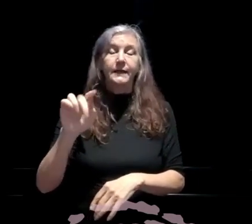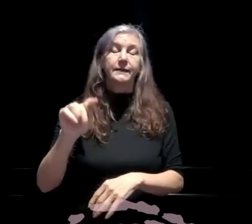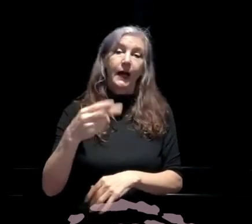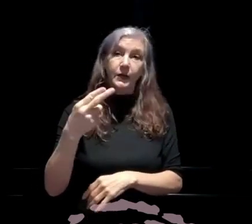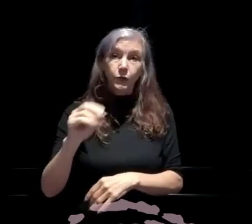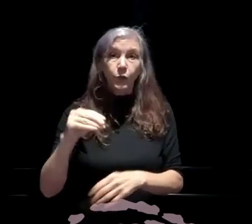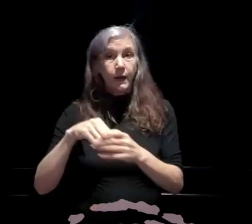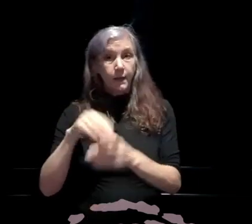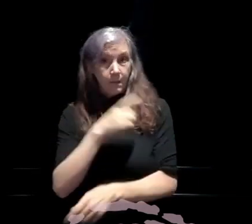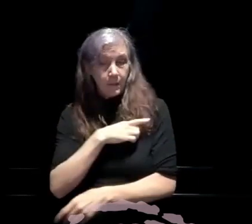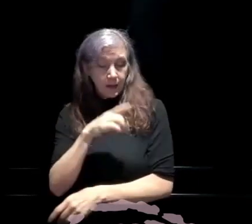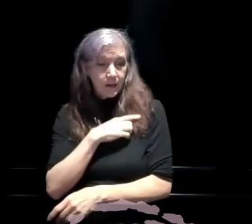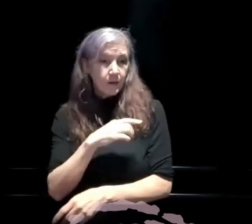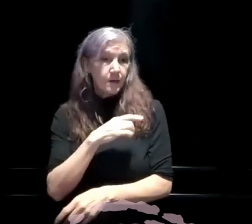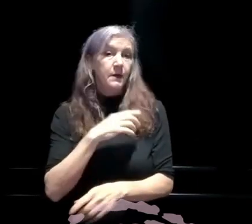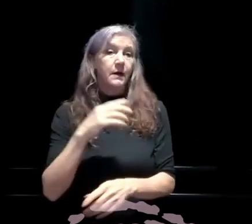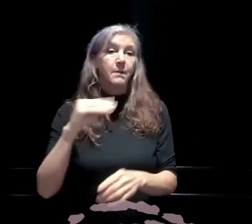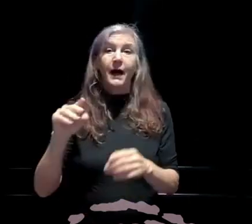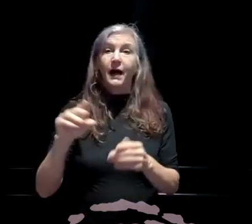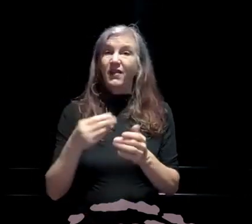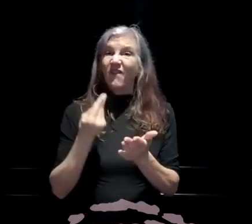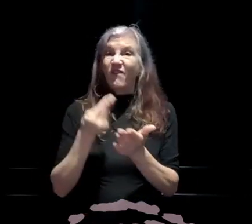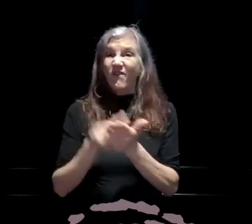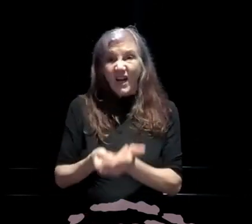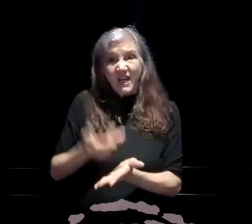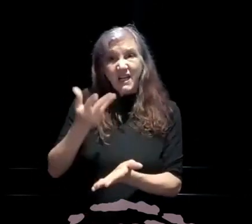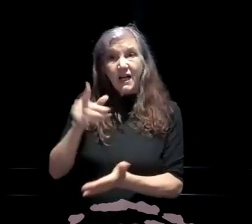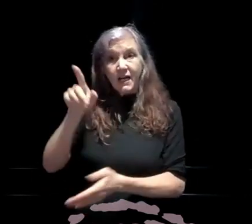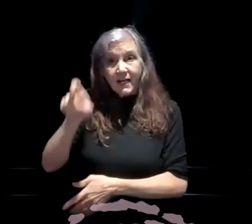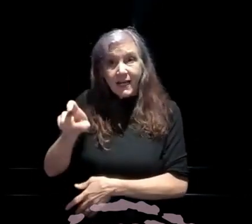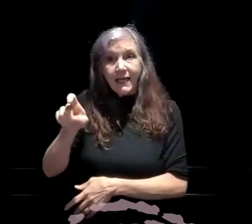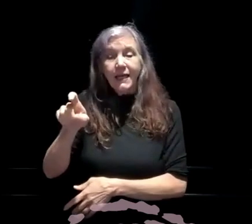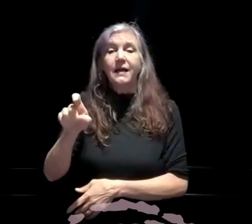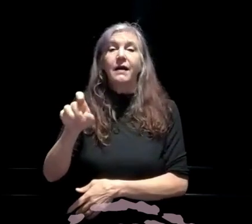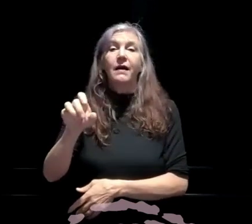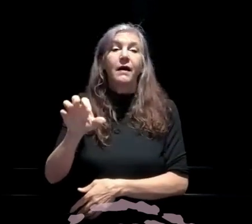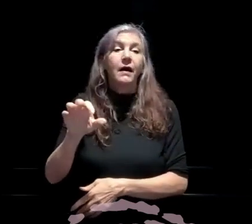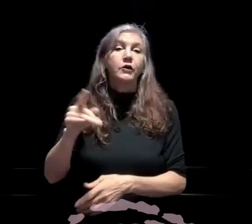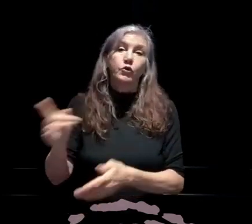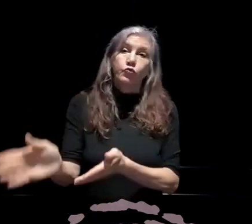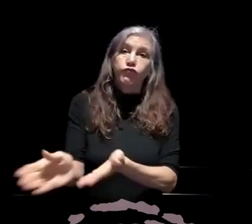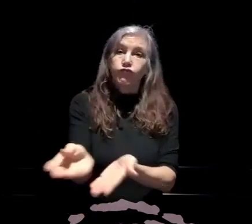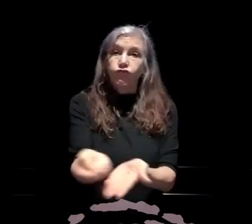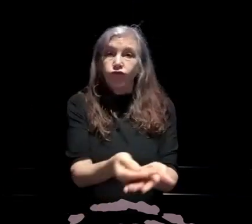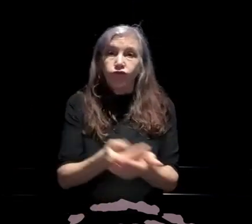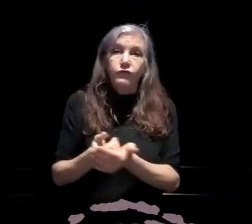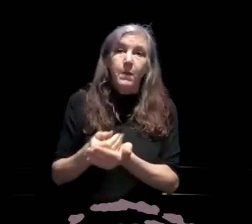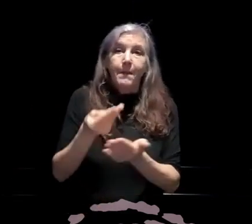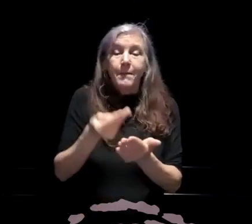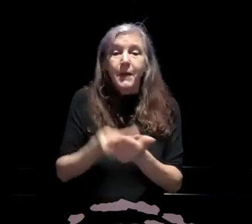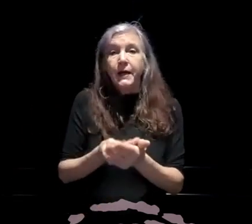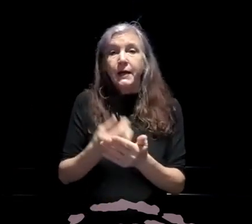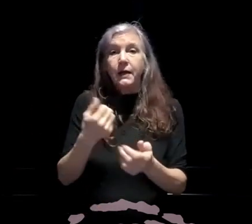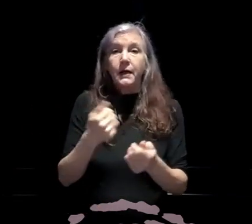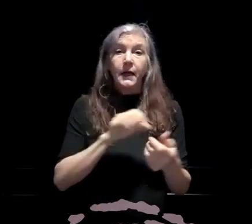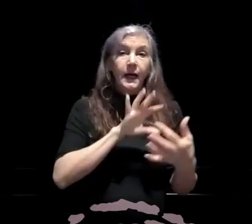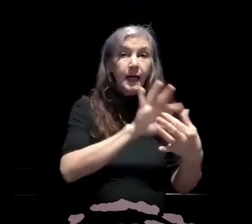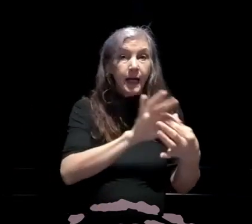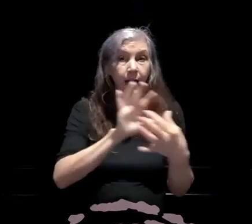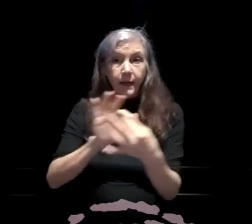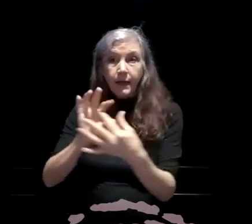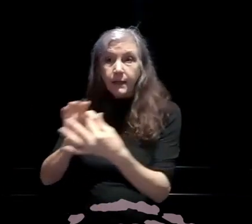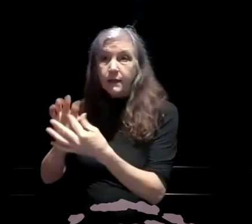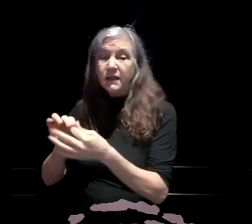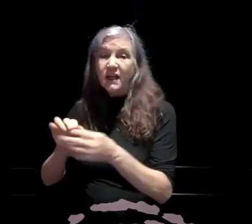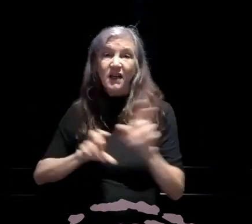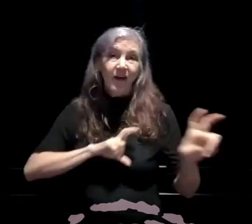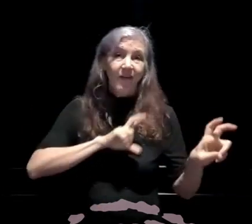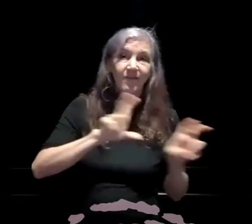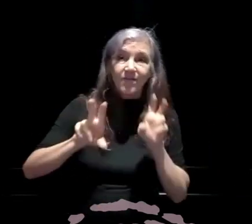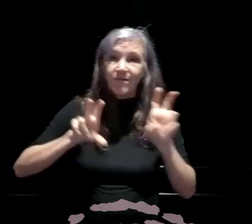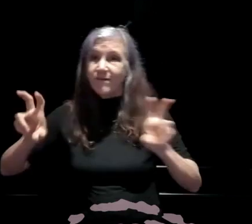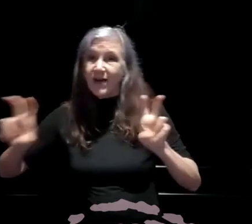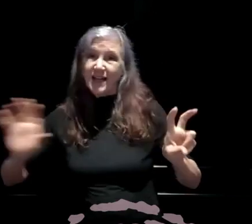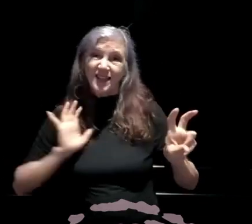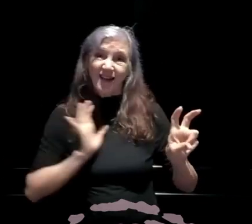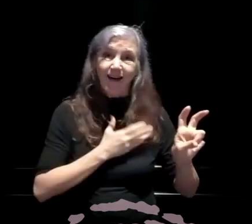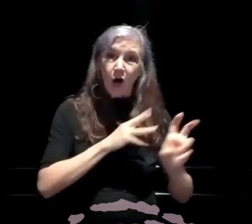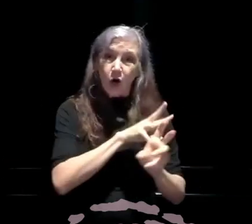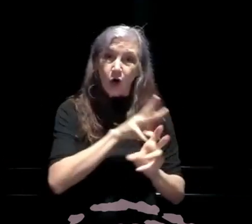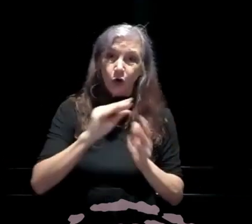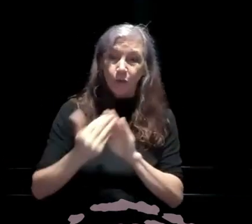Followed by the Fund a Need portion of the evening to raise money, make more connections, and invest in our community and celebrate the work of upstream arts.